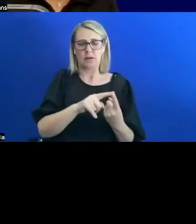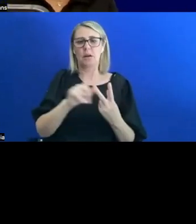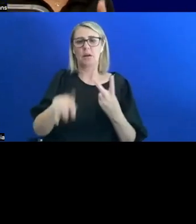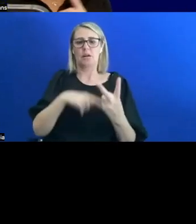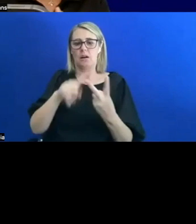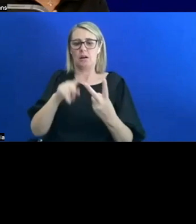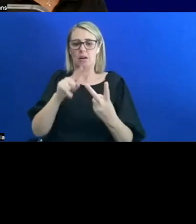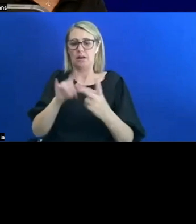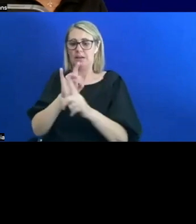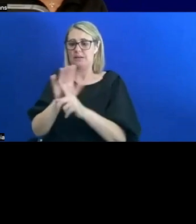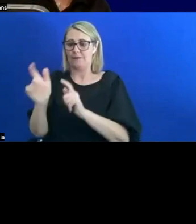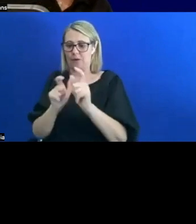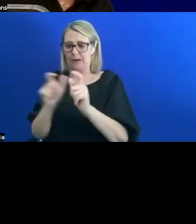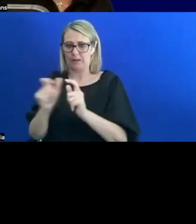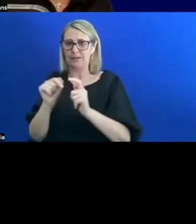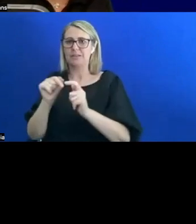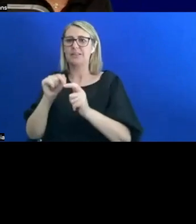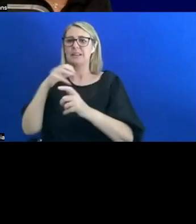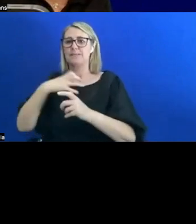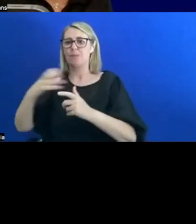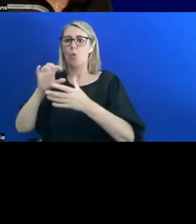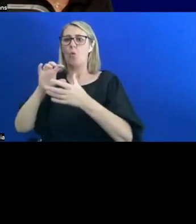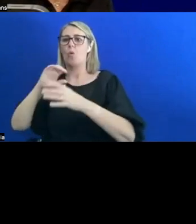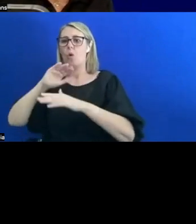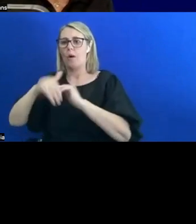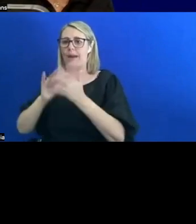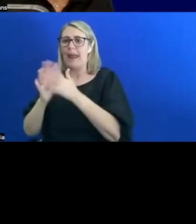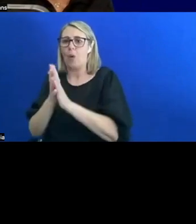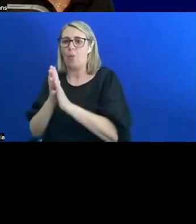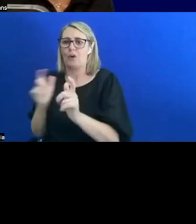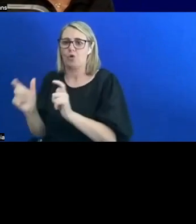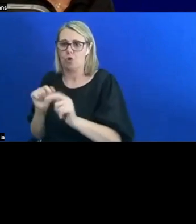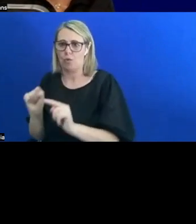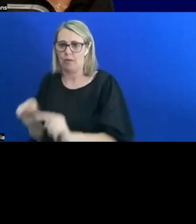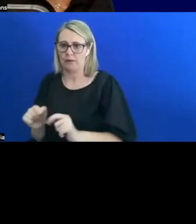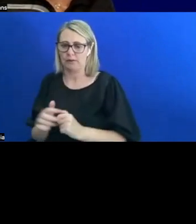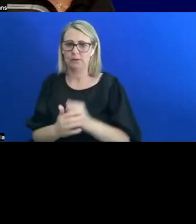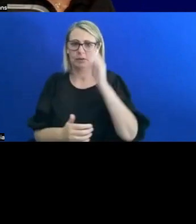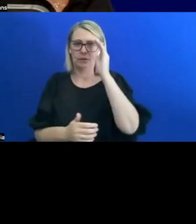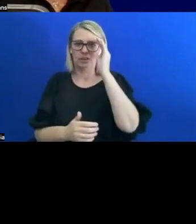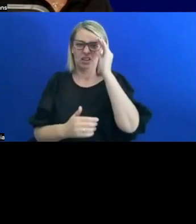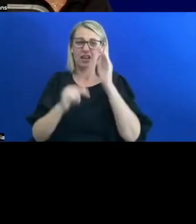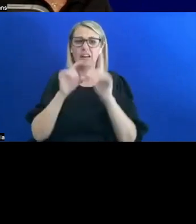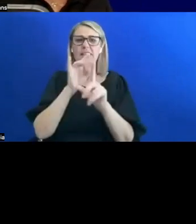then is the control of what we feel. Self-regulation can help in a variety of ways,